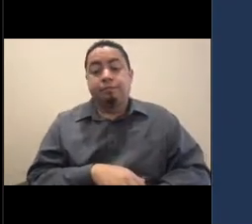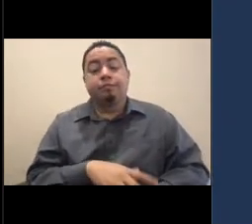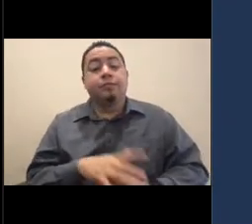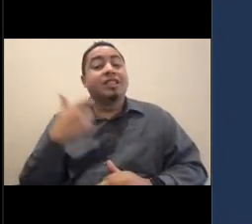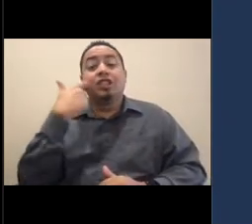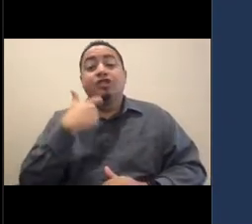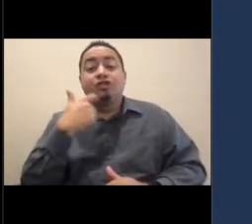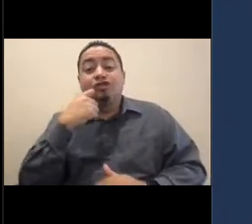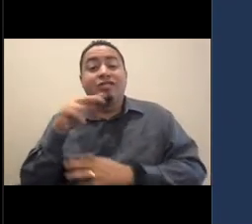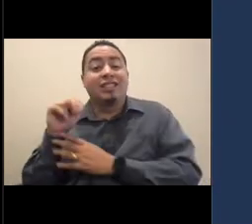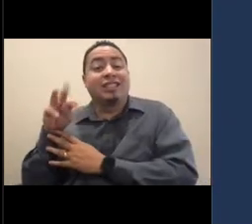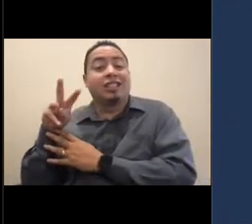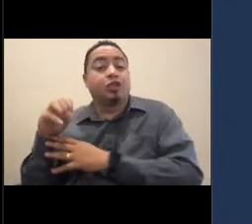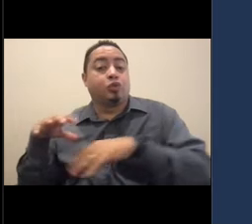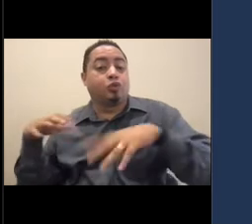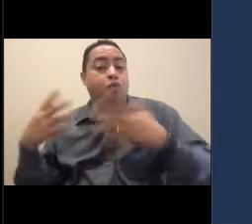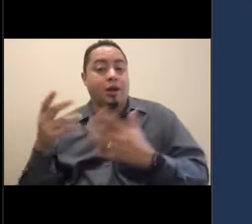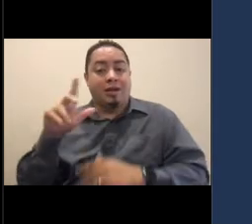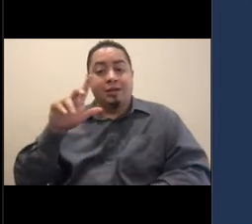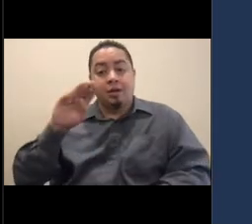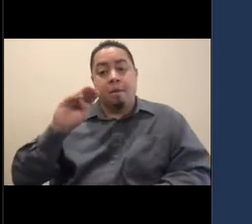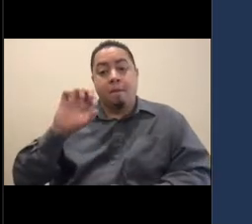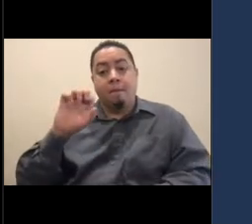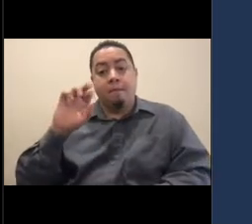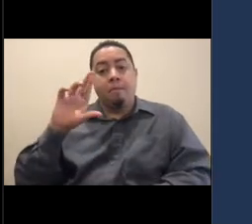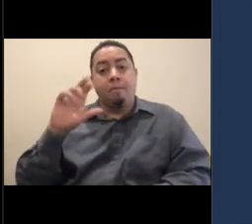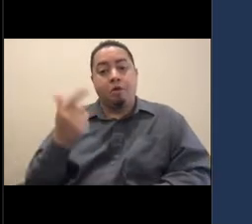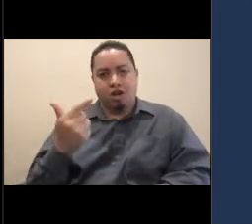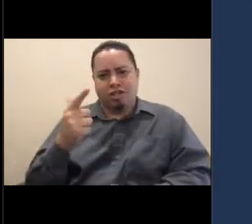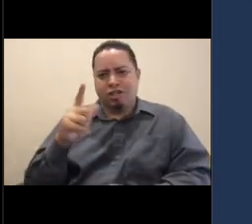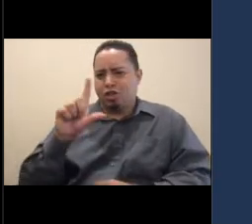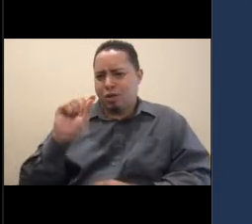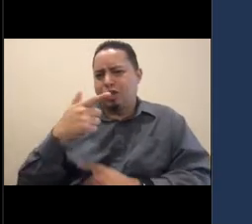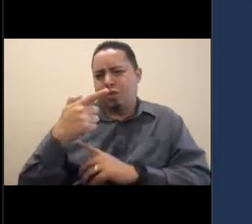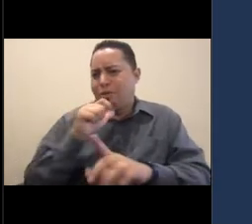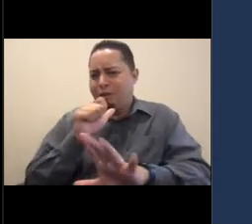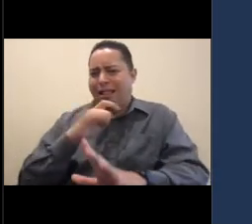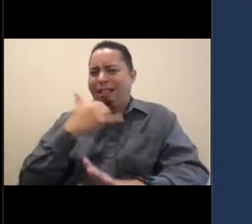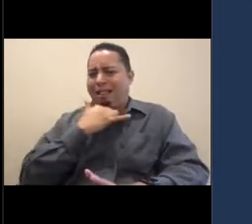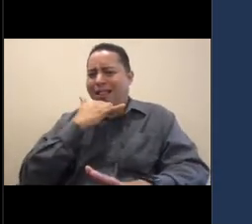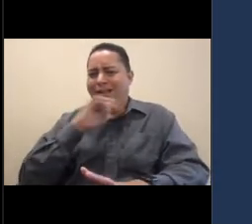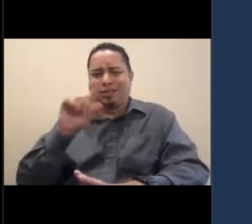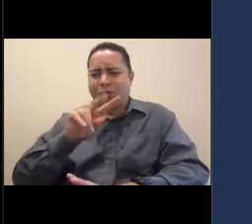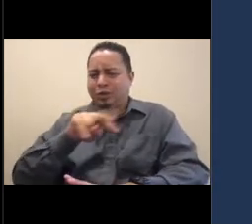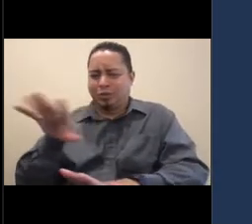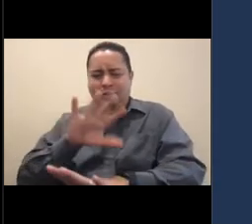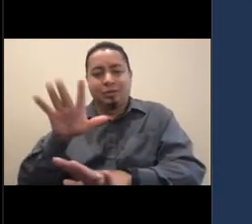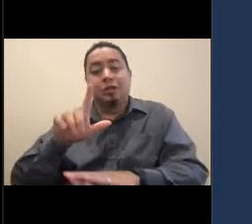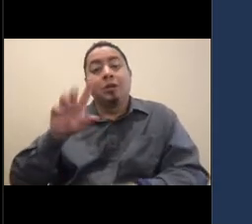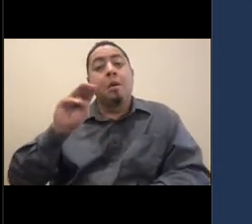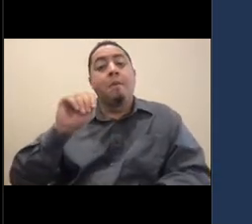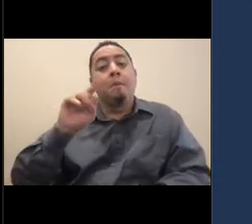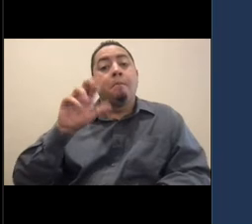In March, 2021, is what it's supposed to say, we just got some wonderful news that we're going to actually,